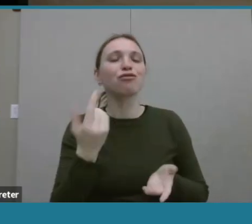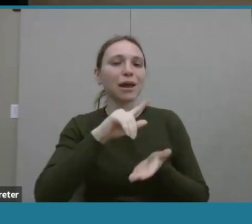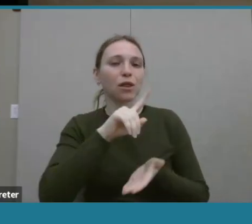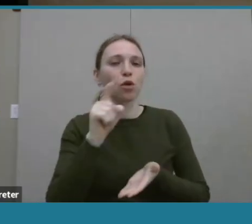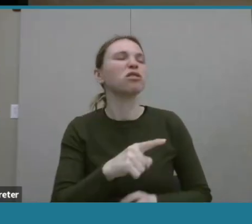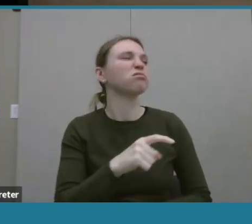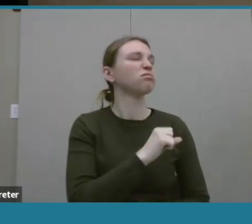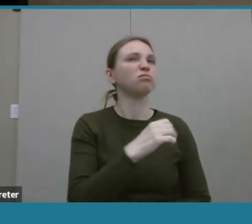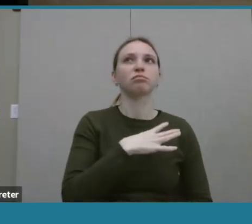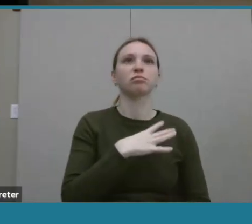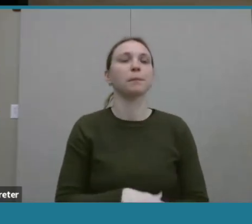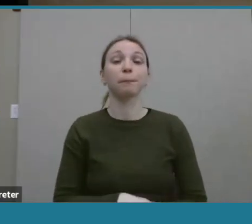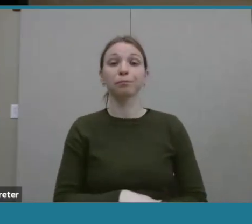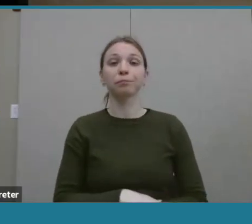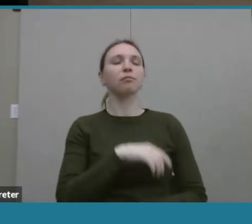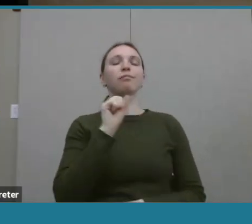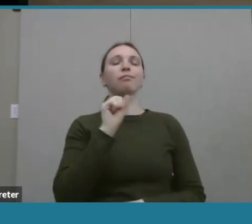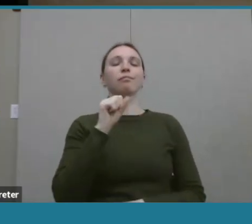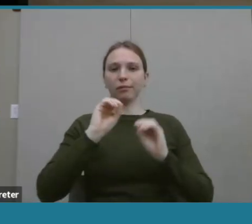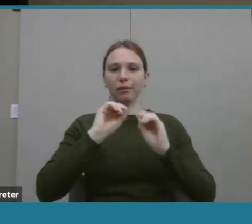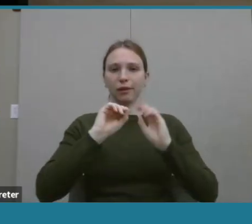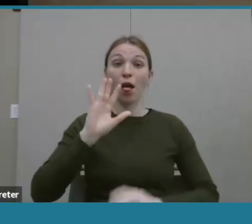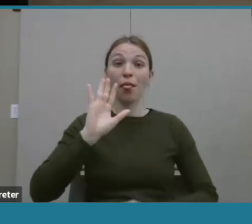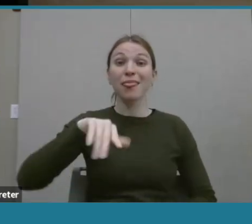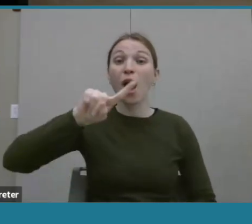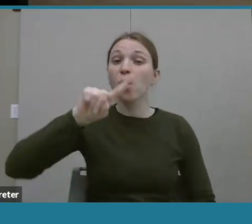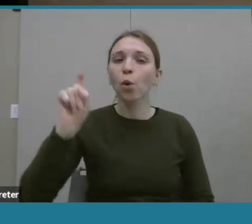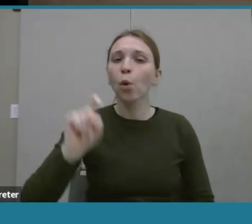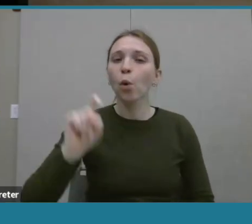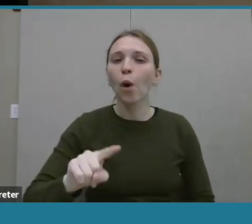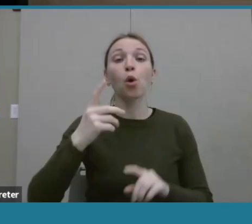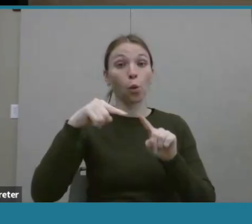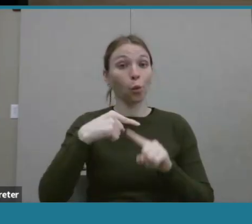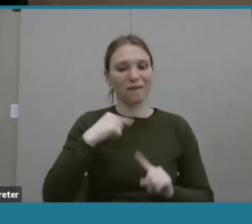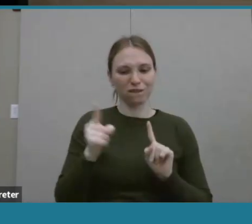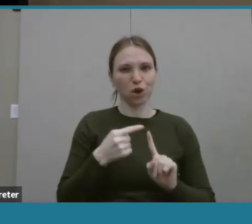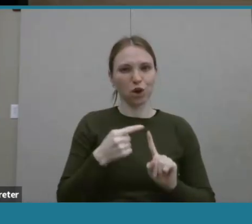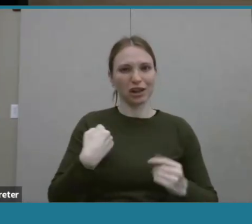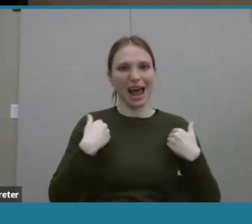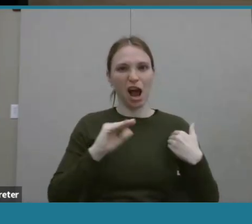The question was for the— when we were doing the input sessions at the beginning, how were we able to recruit people? And we did.